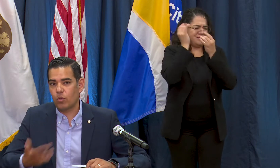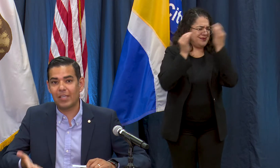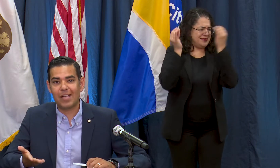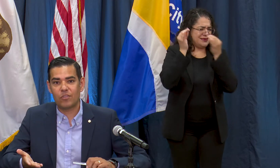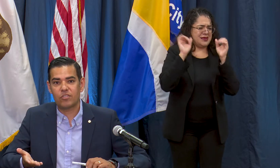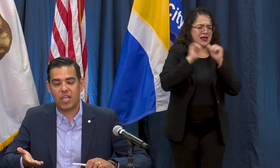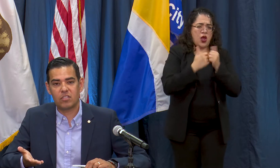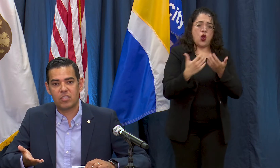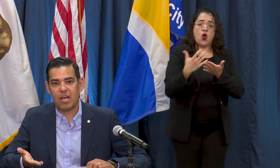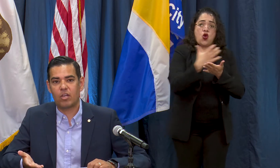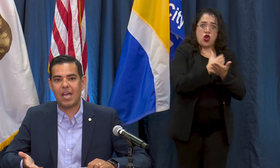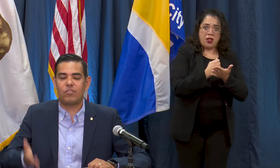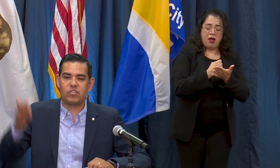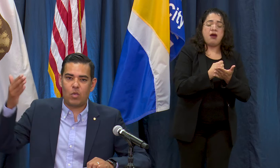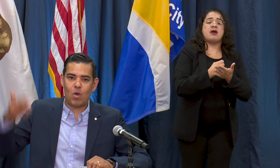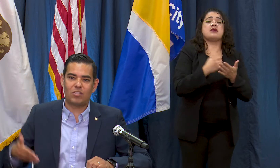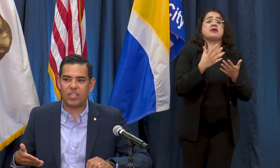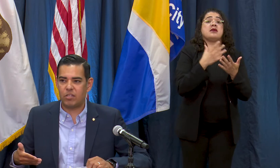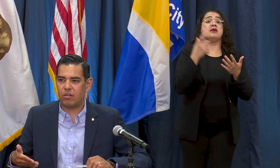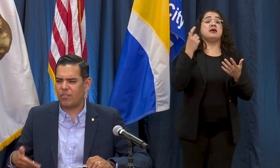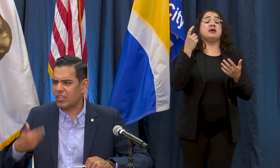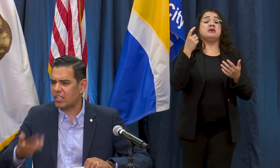really glad the state's now gonna have a statewide standard. I think the